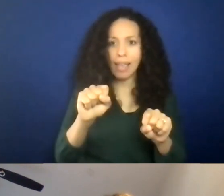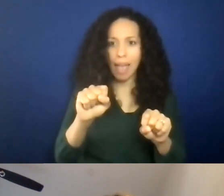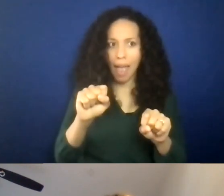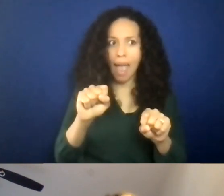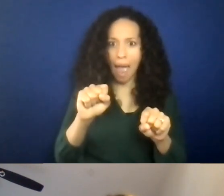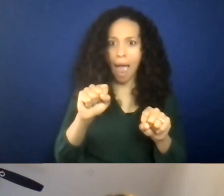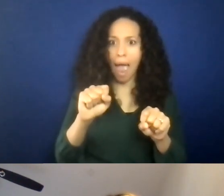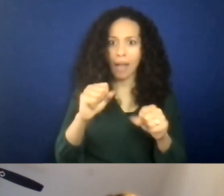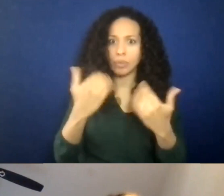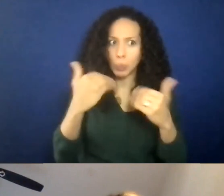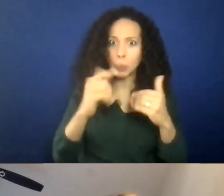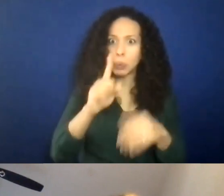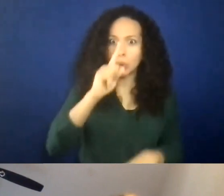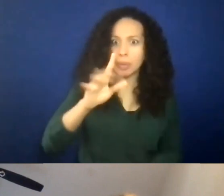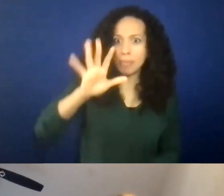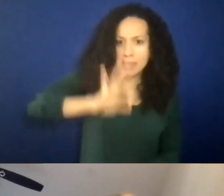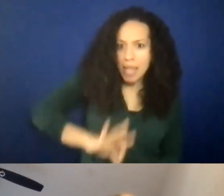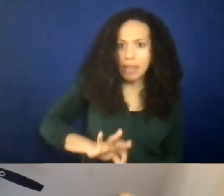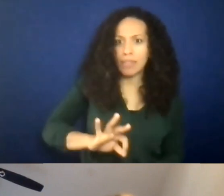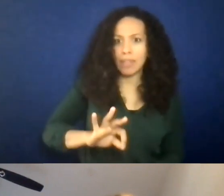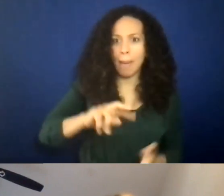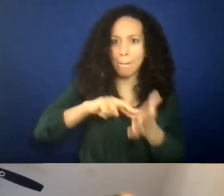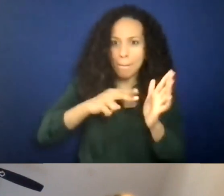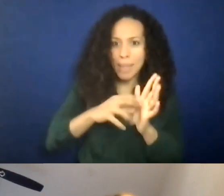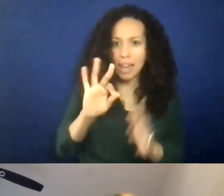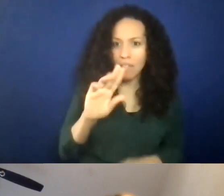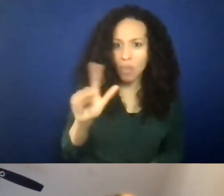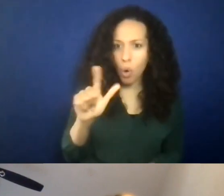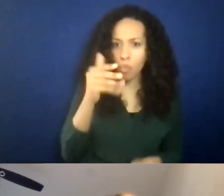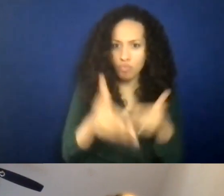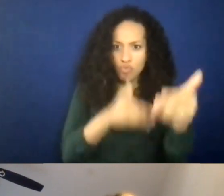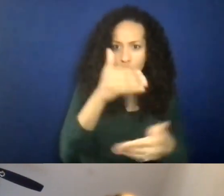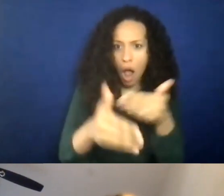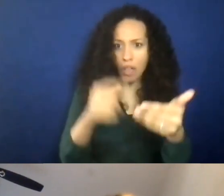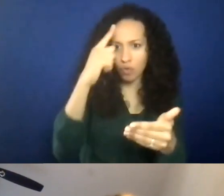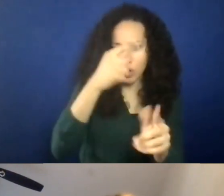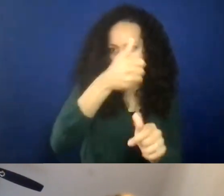them, um, the appropriateness of the placement and whether or not the child can learn there is